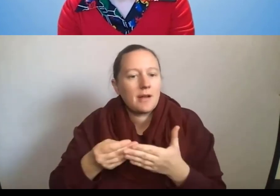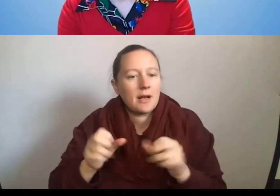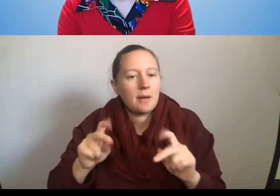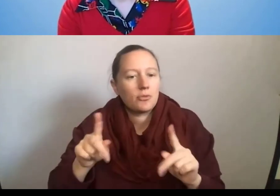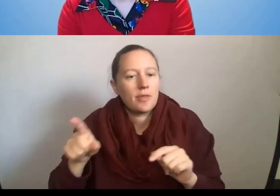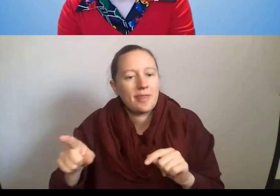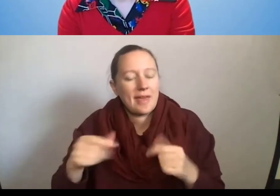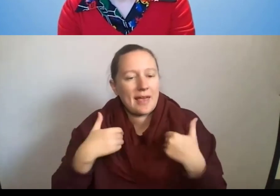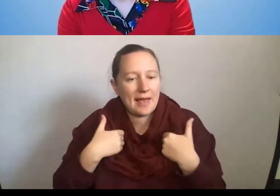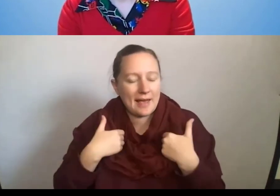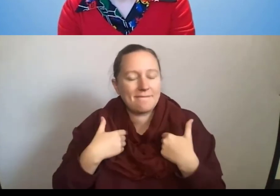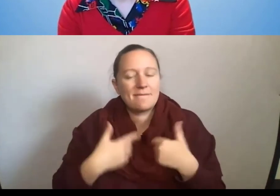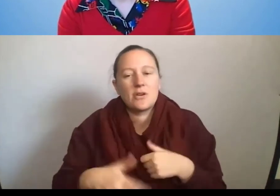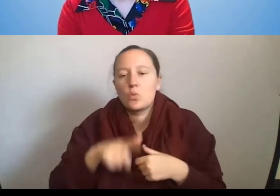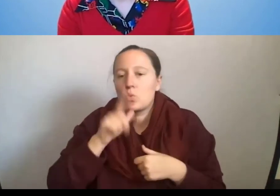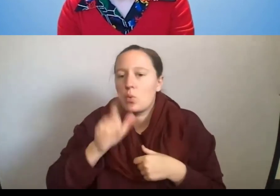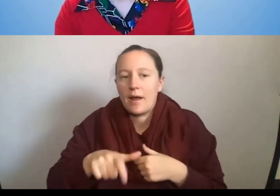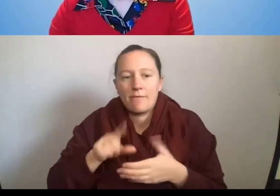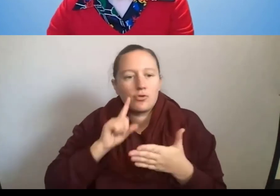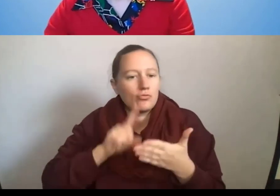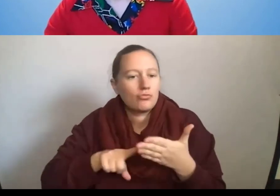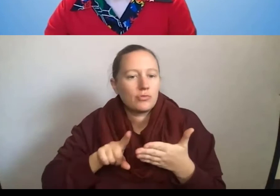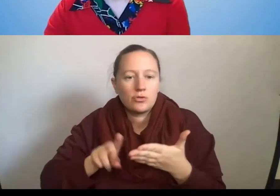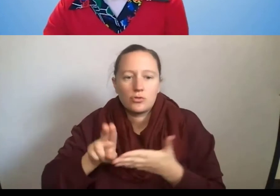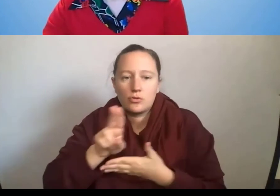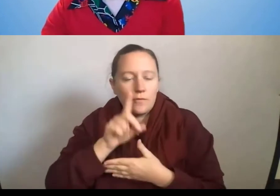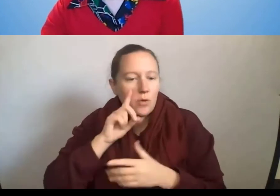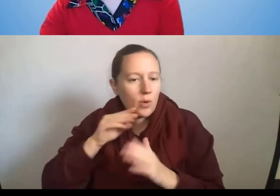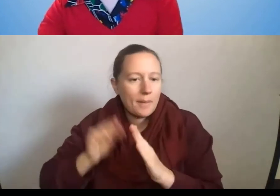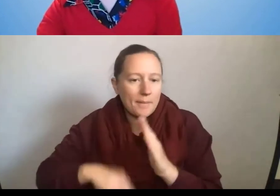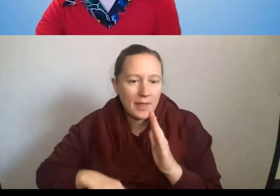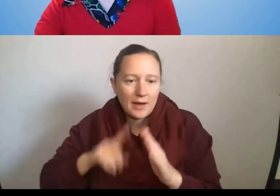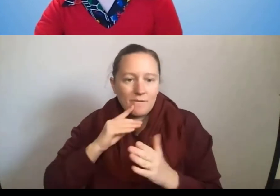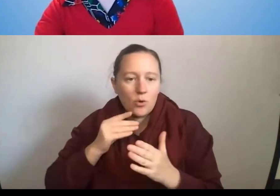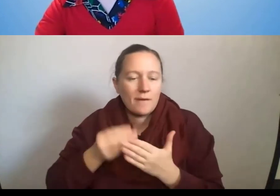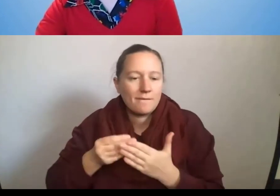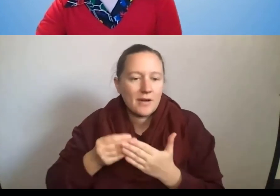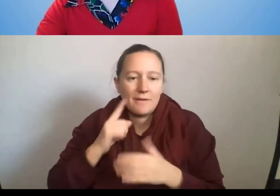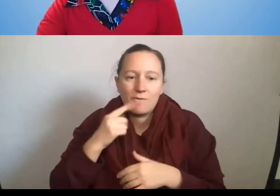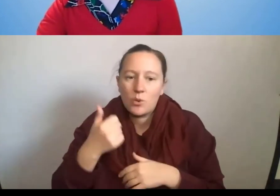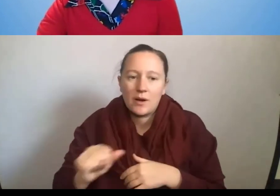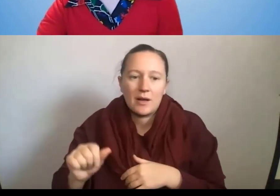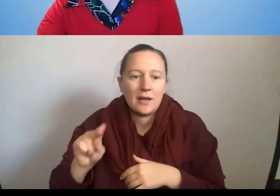You don't have to be a research university to apply for funding to any of our NIH Institutes, even if you are not